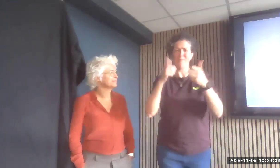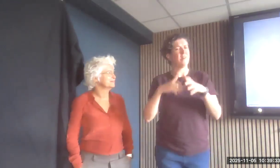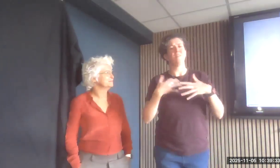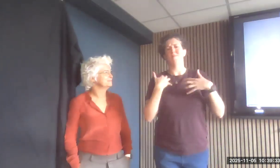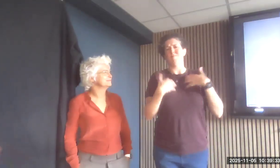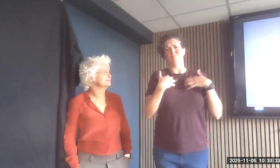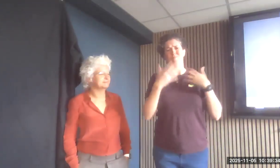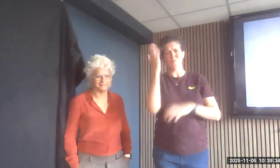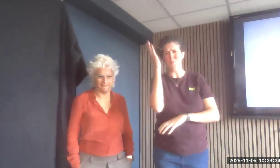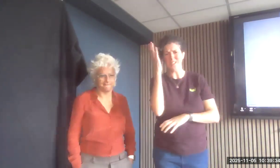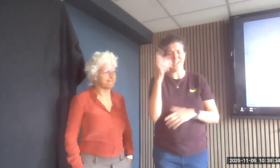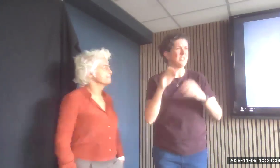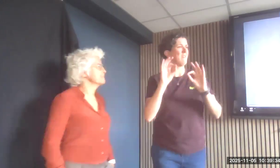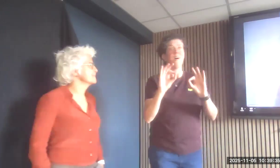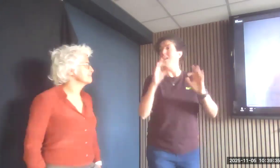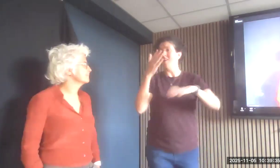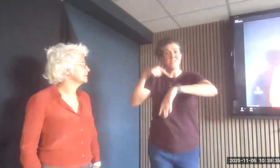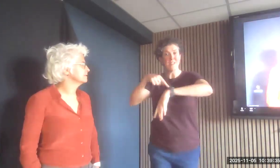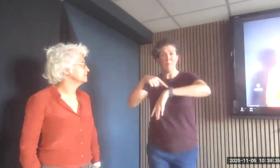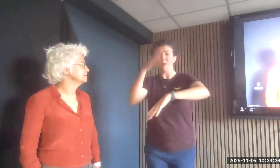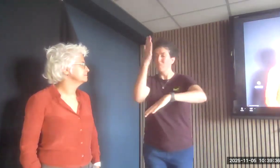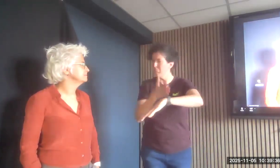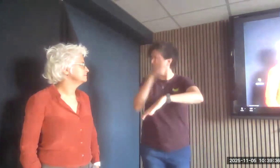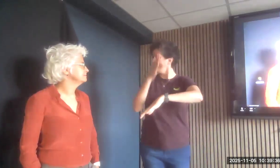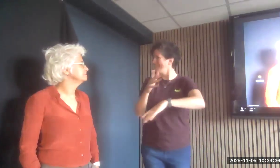Thank you so much, Marta. Really, really interesting presentation there.